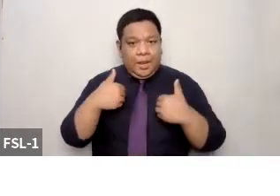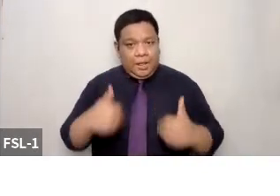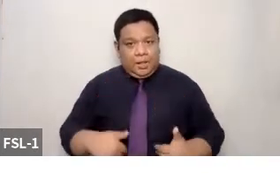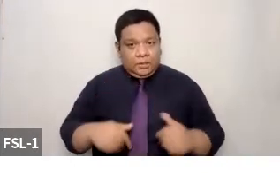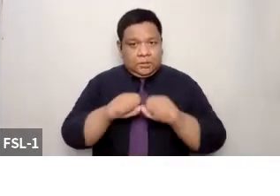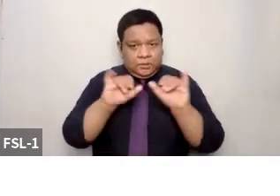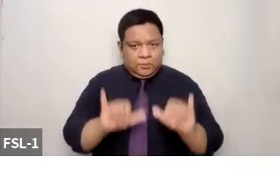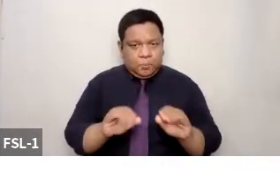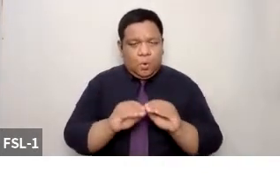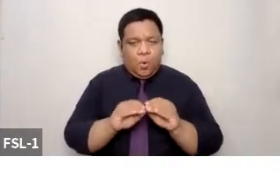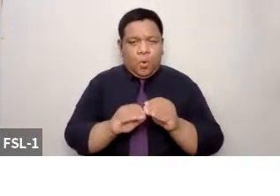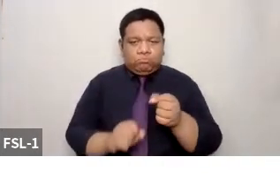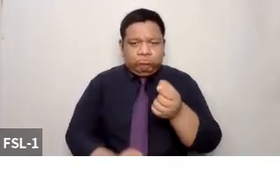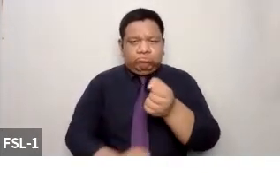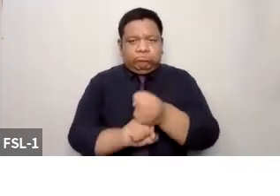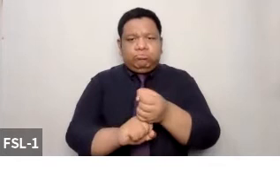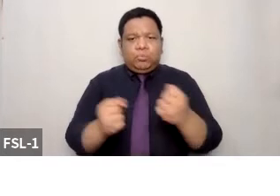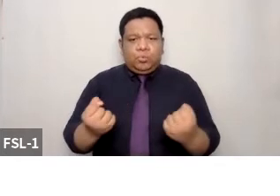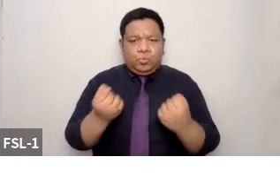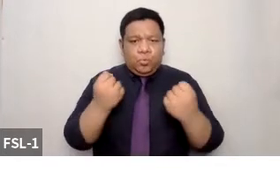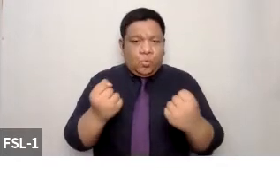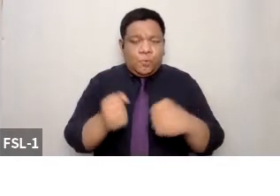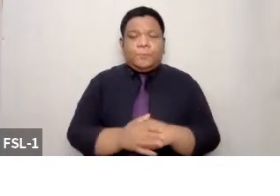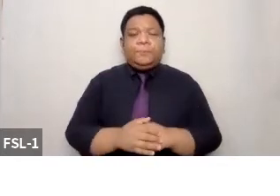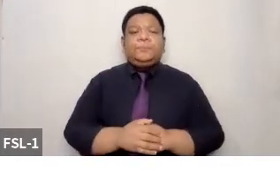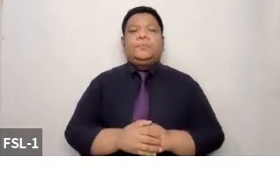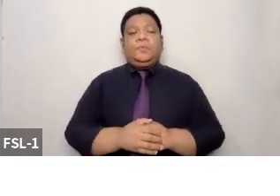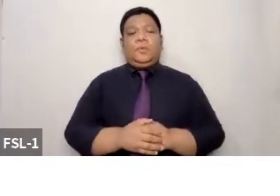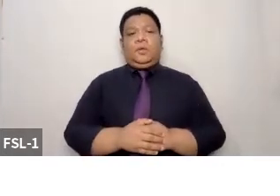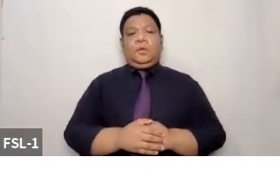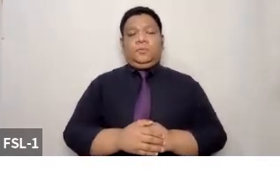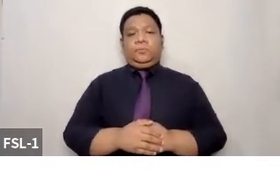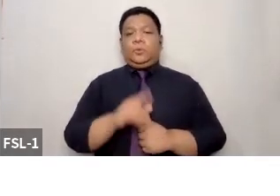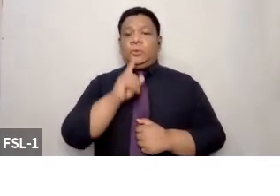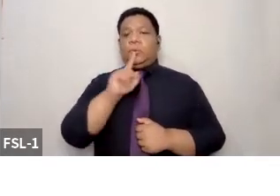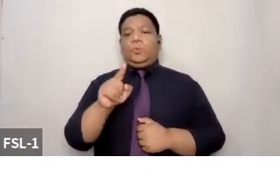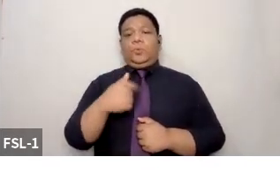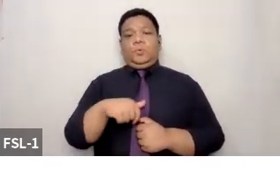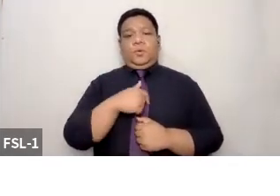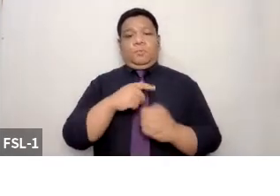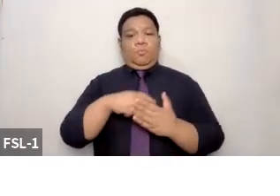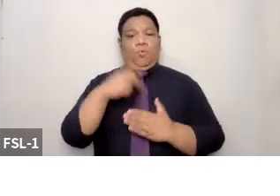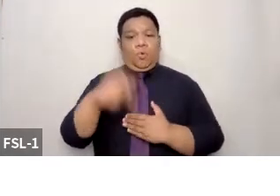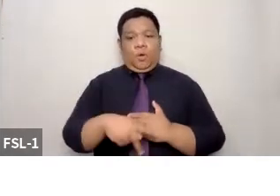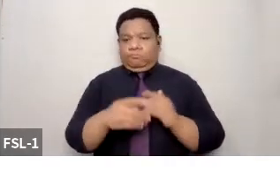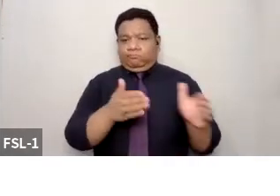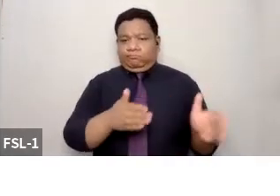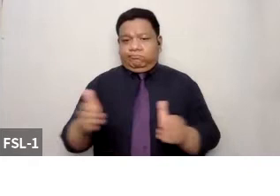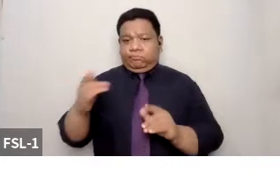Another flagship program is immunization.